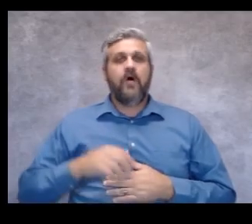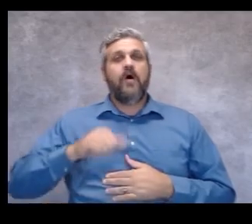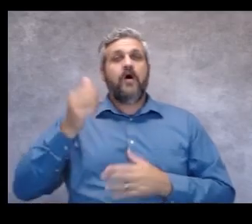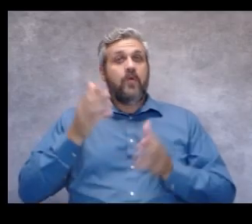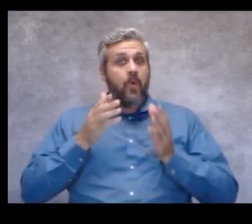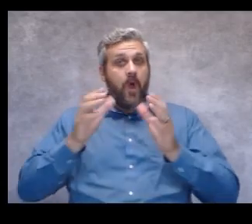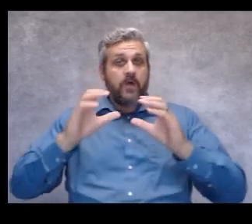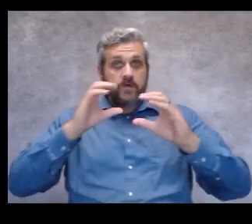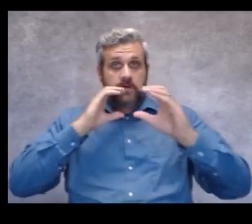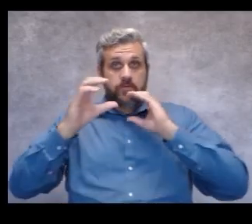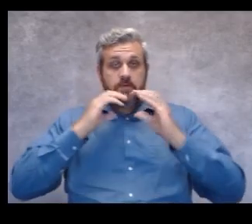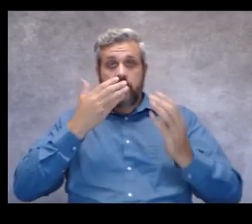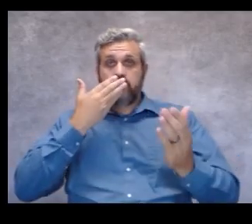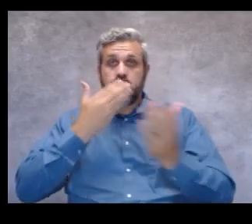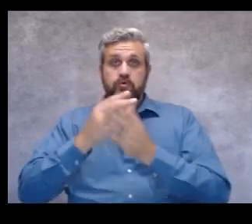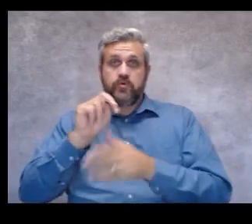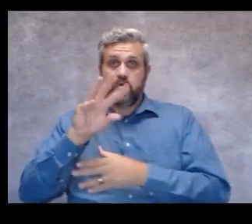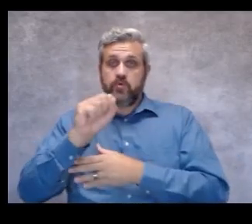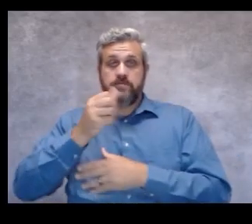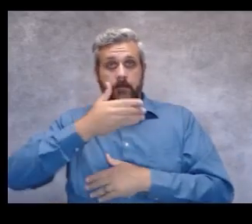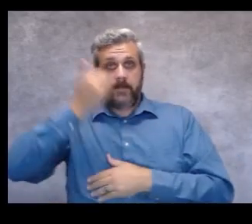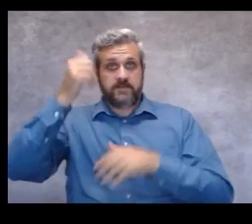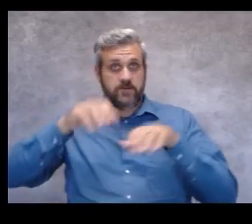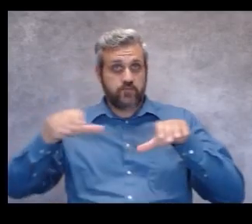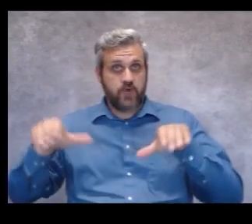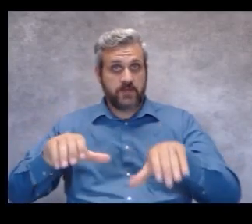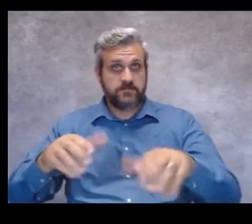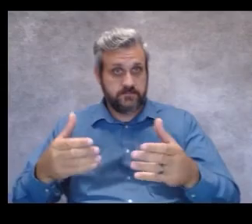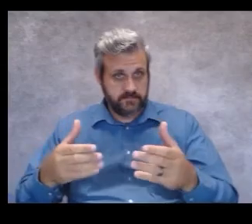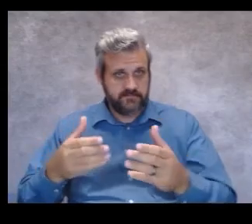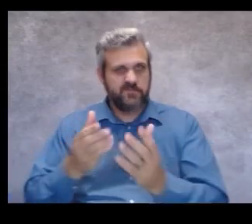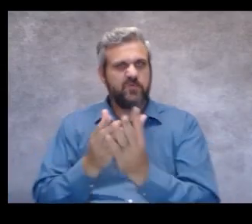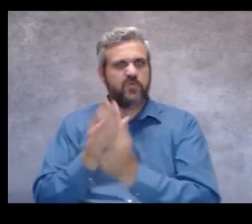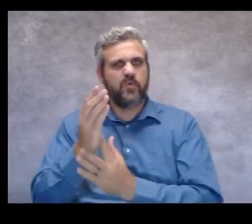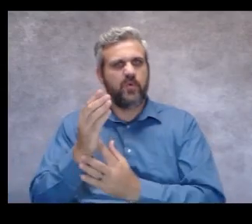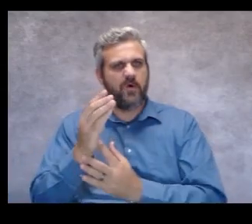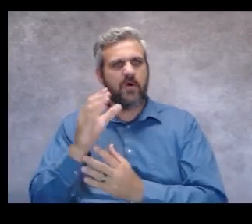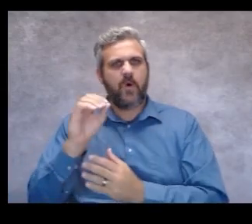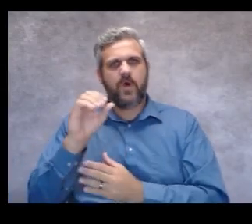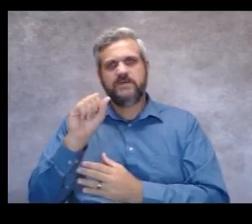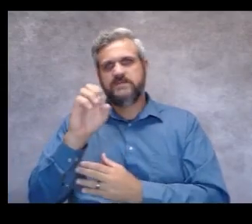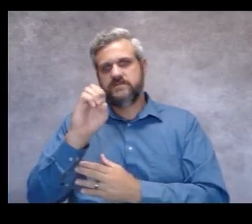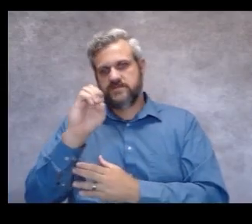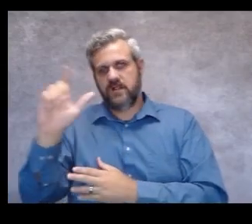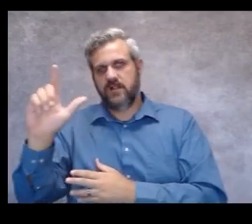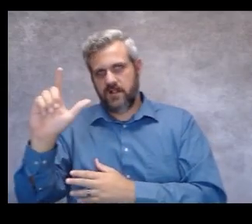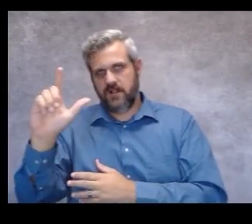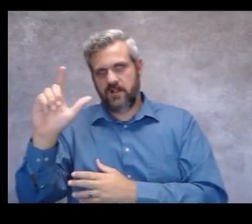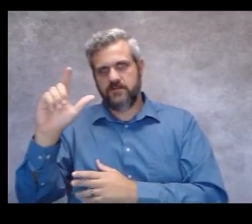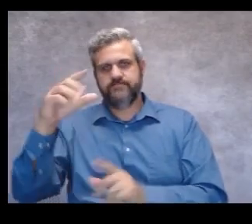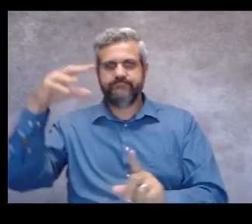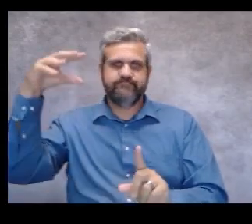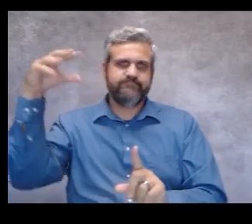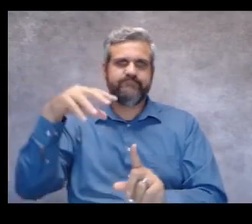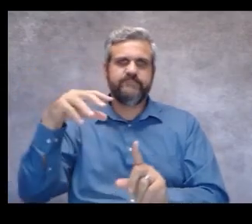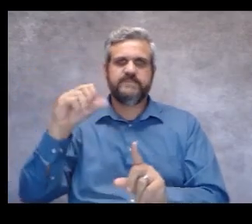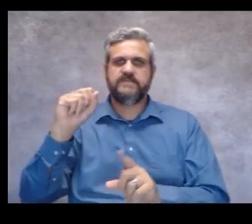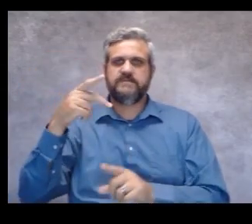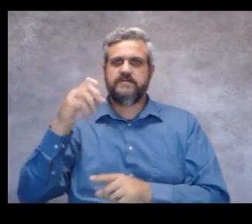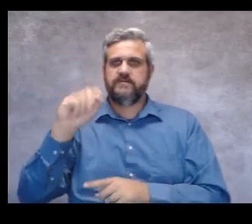Another way we communicate good news and best practices are through the Office of Special Education Early Learning Spotlight.